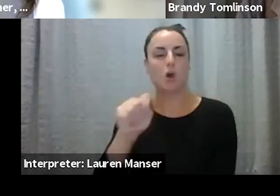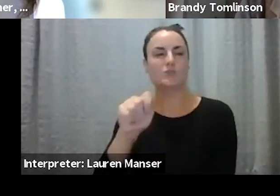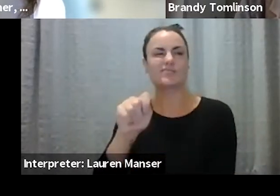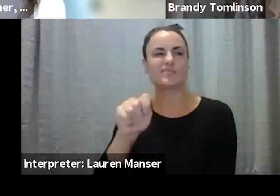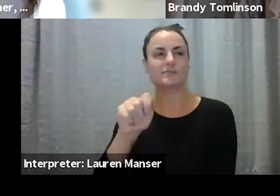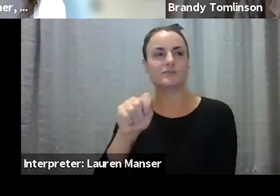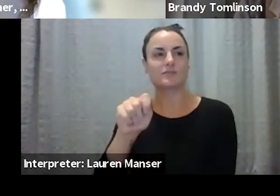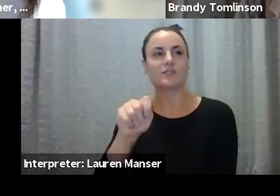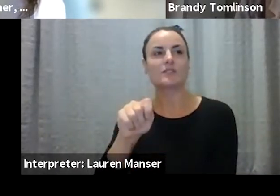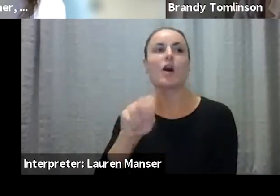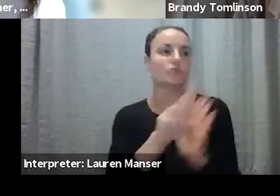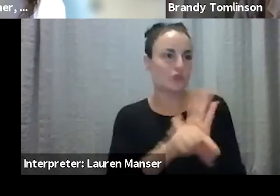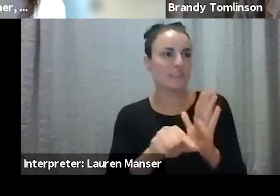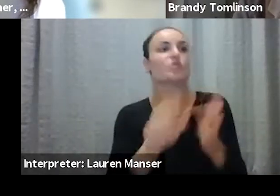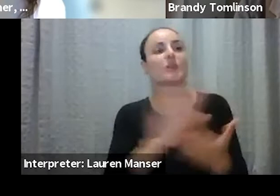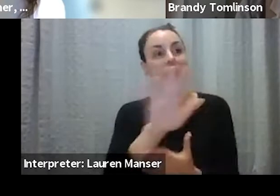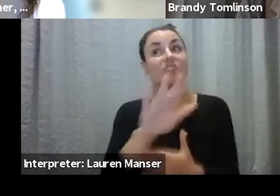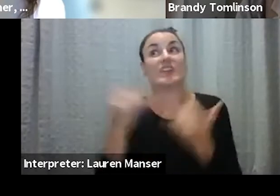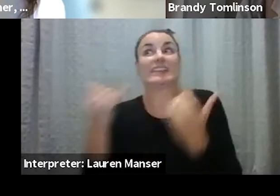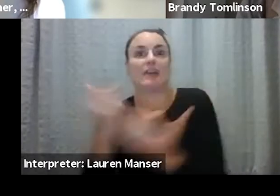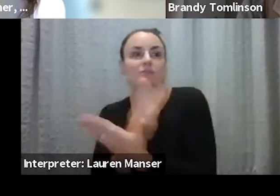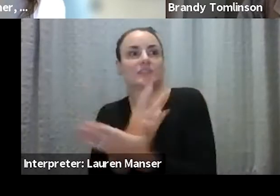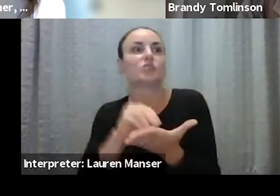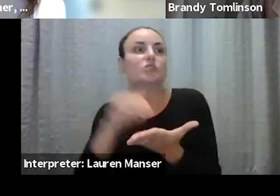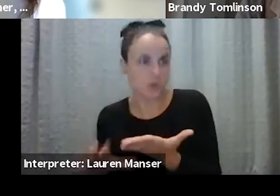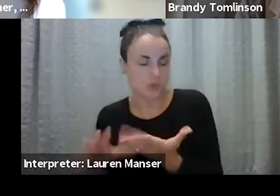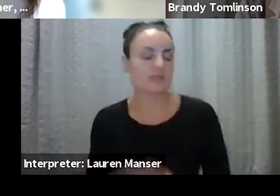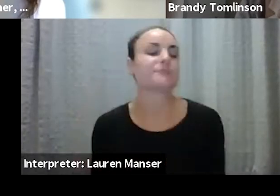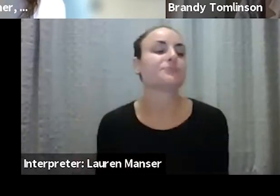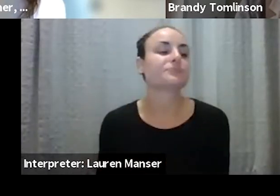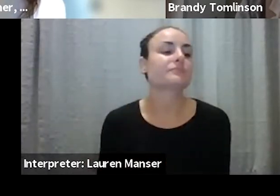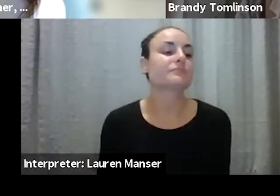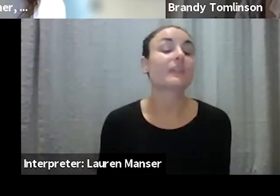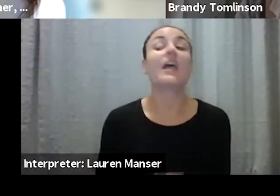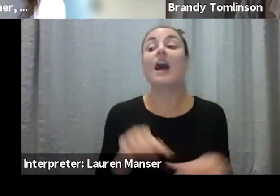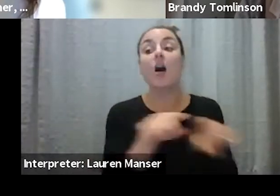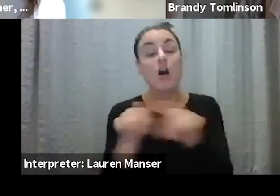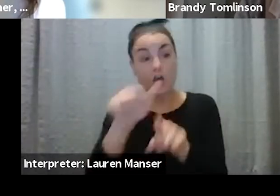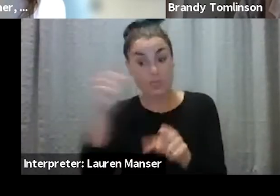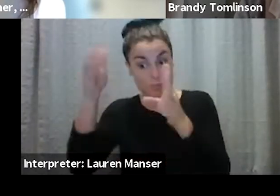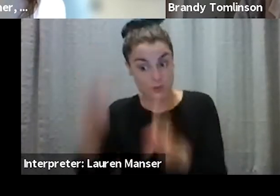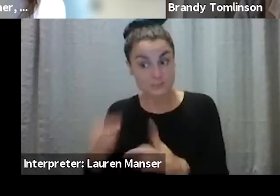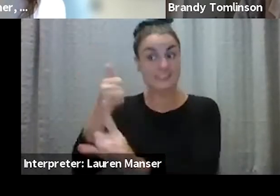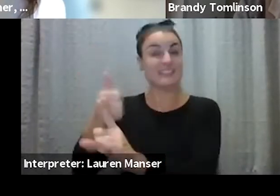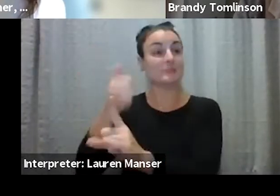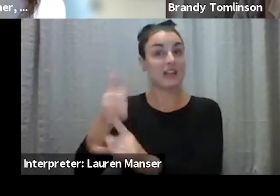was a former DRNY intern, who is now an attorney. And what we really spoke about during my panel